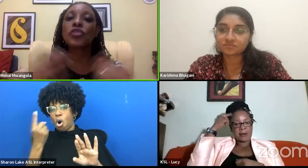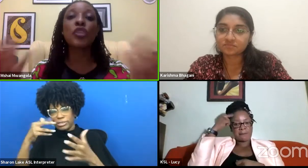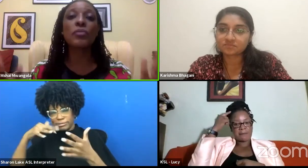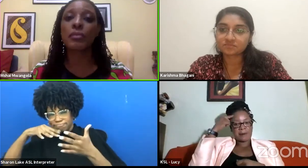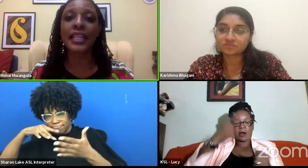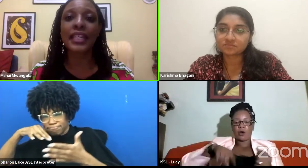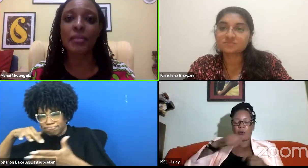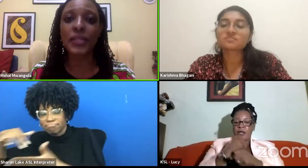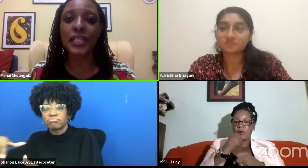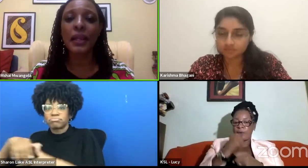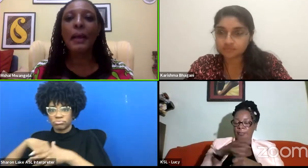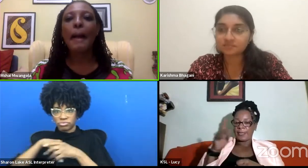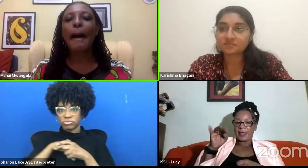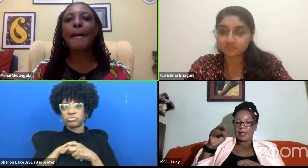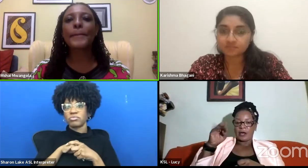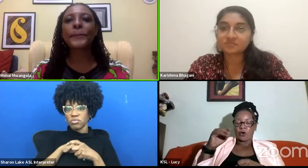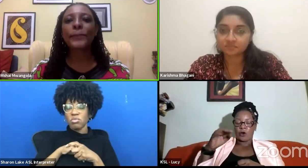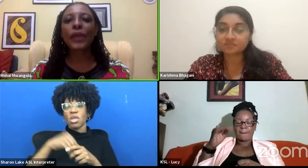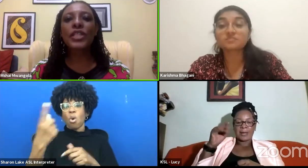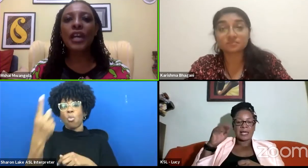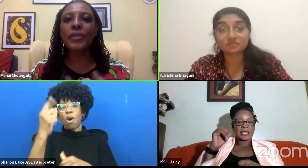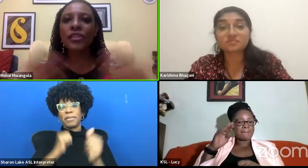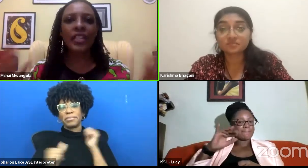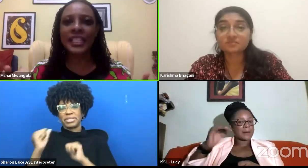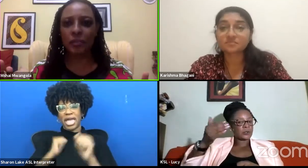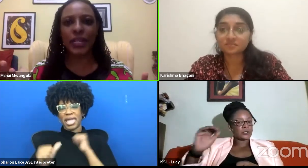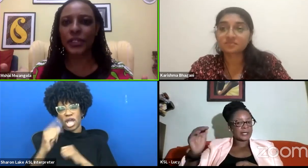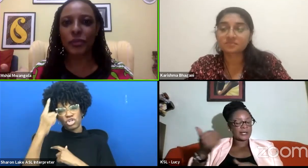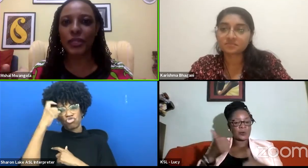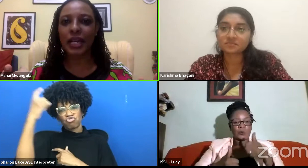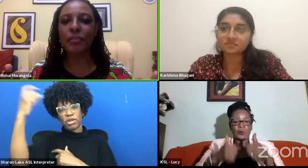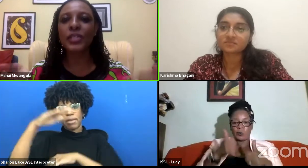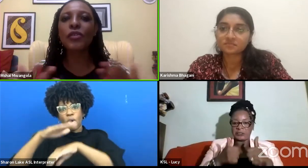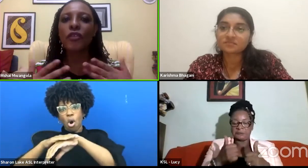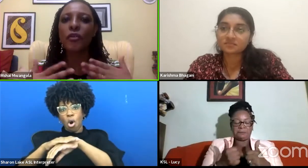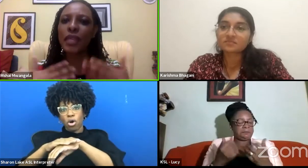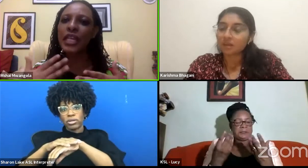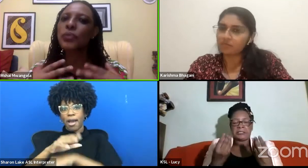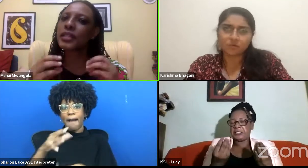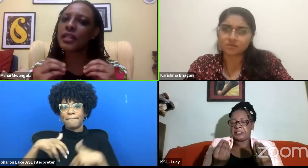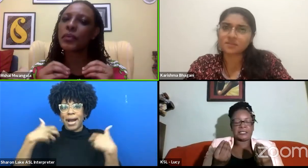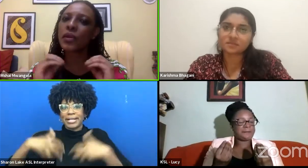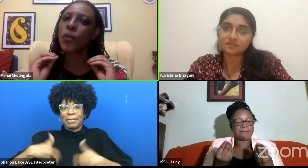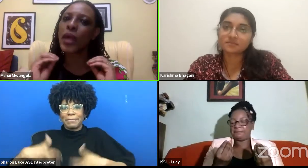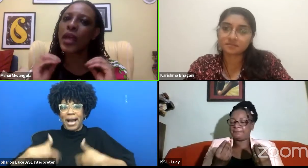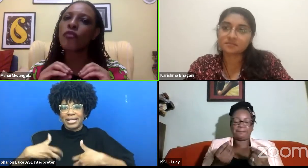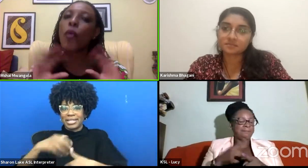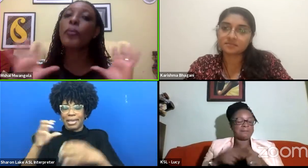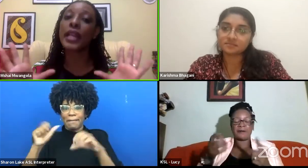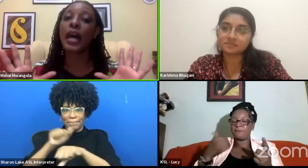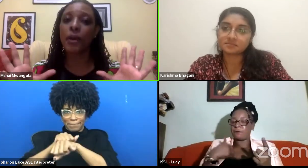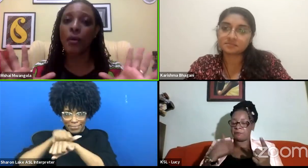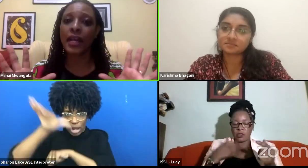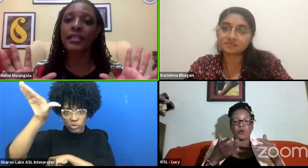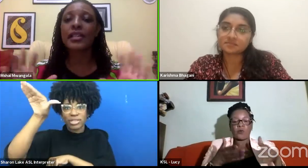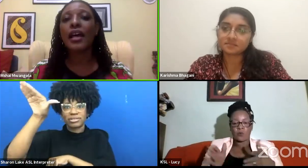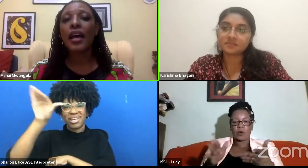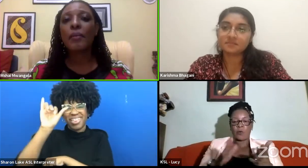"Dream on Monkey Mountain" which are not easy plays to put up. And so for me, it was a way of opening up our minds.